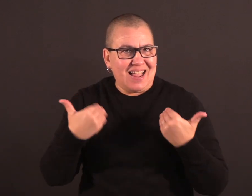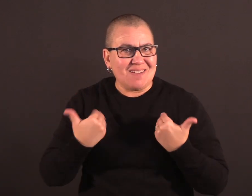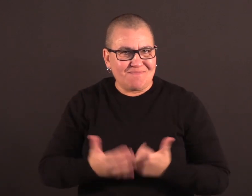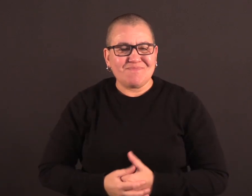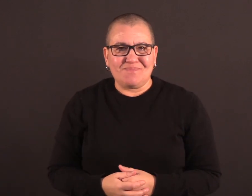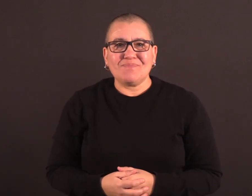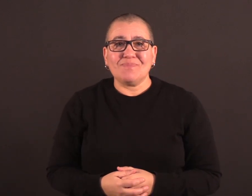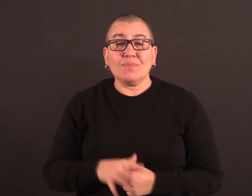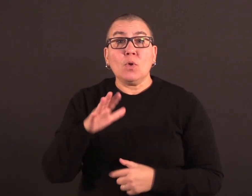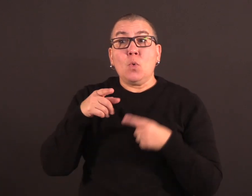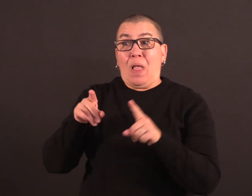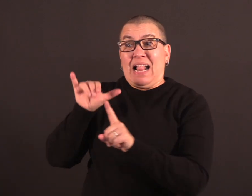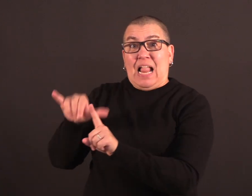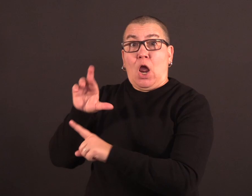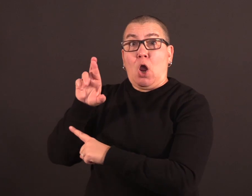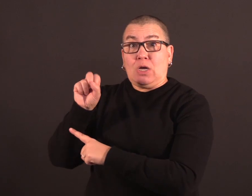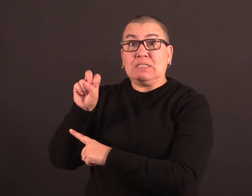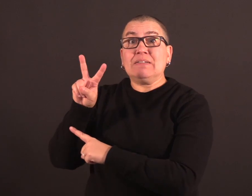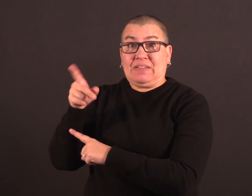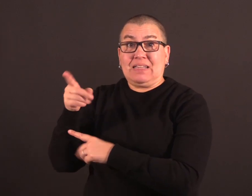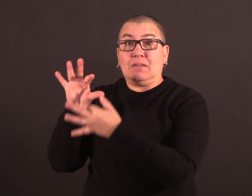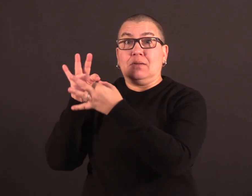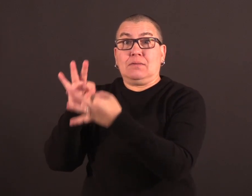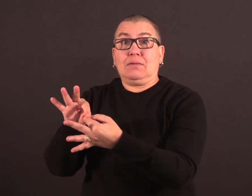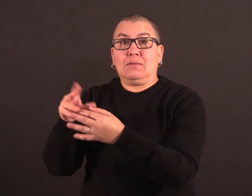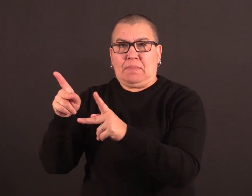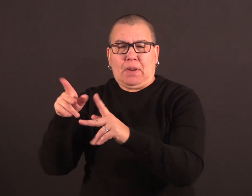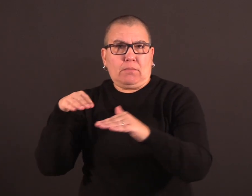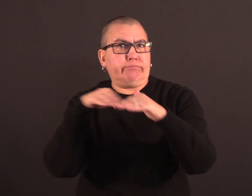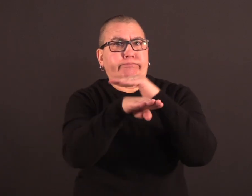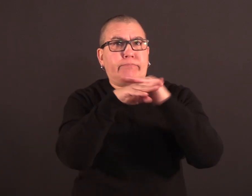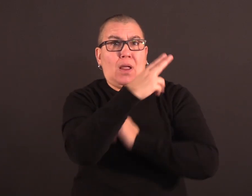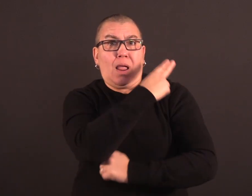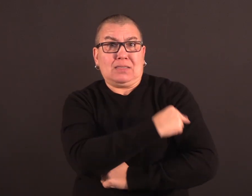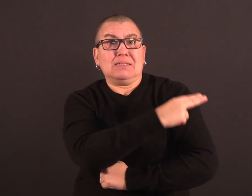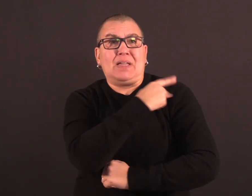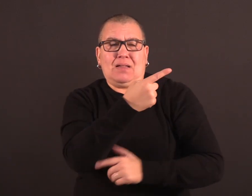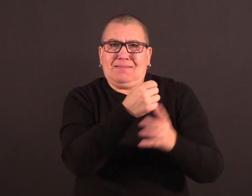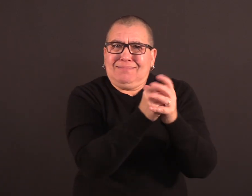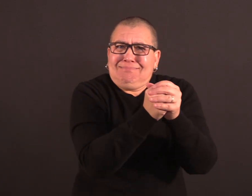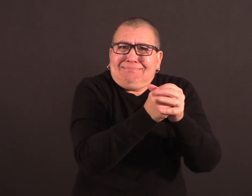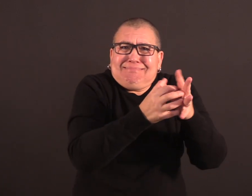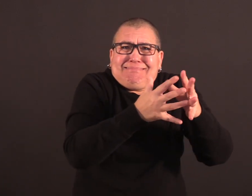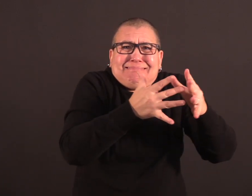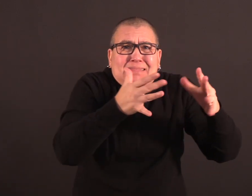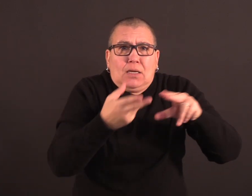While RSV-related hospitalizations are growing overall, the increases are most